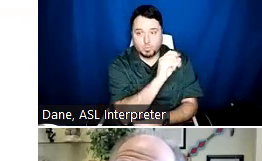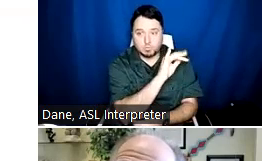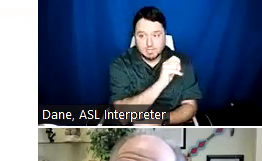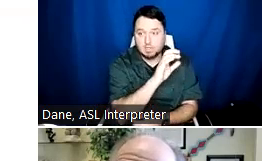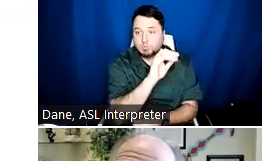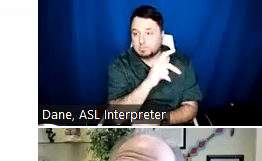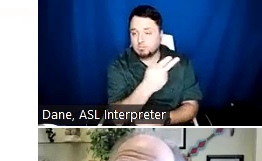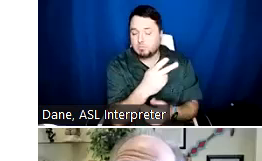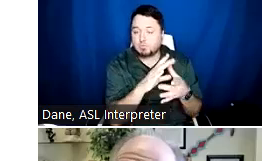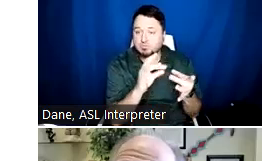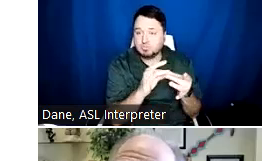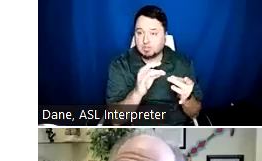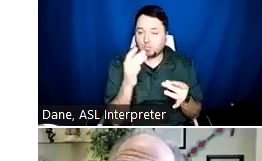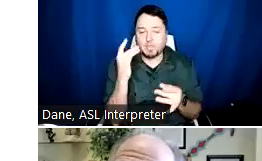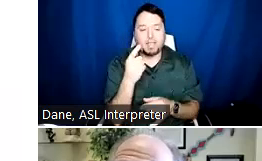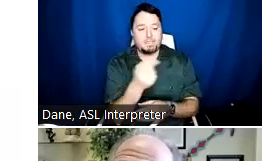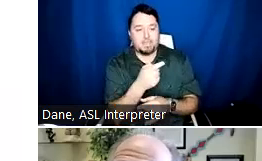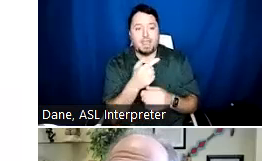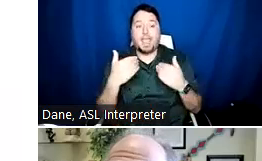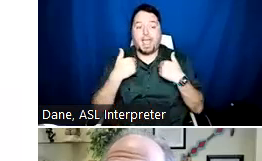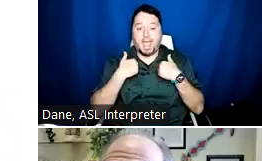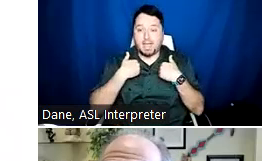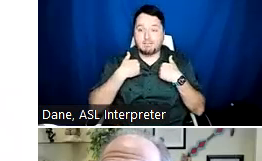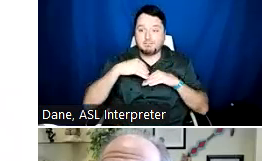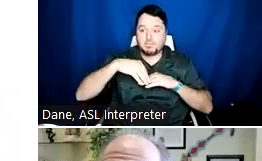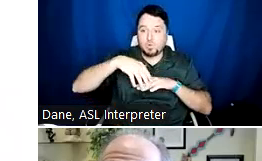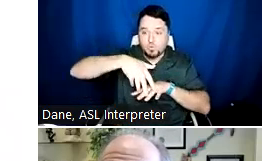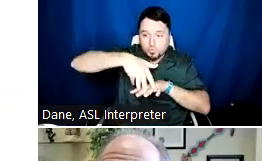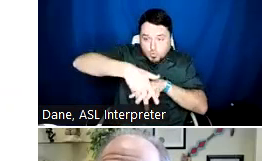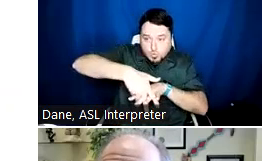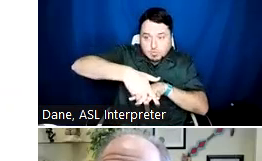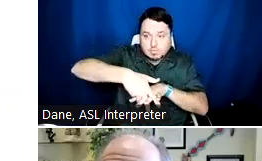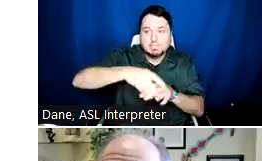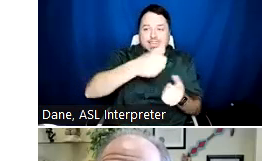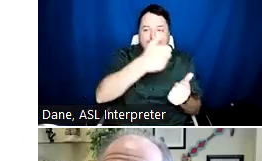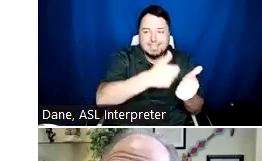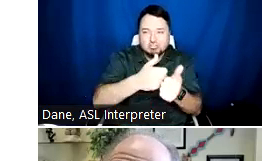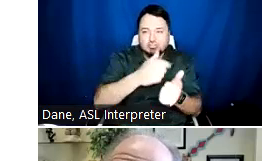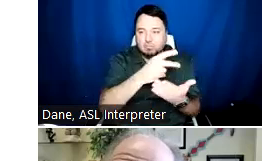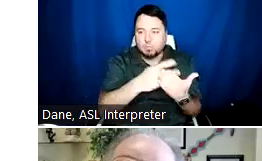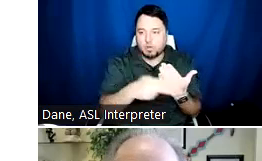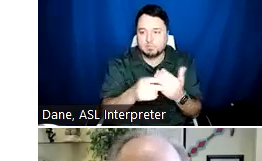They have roots in each of the programs and are relevant to each. We will begin first